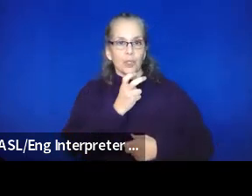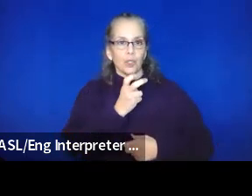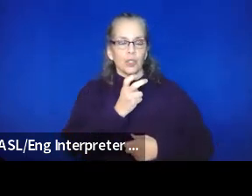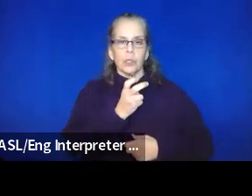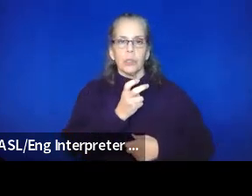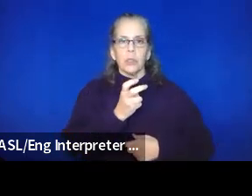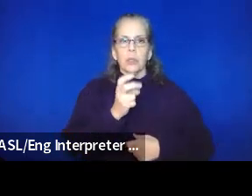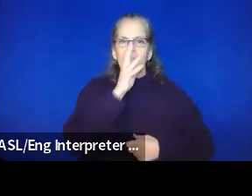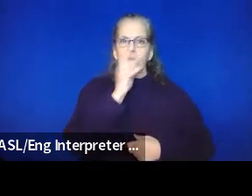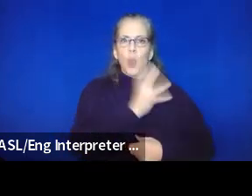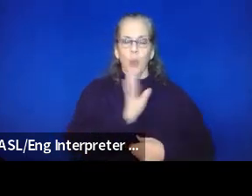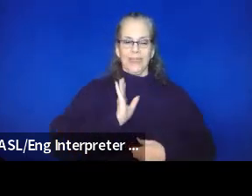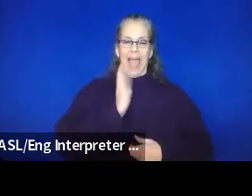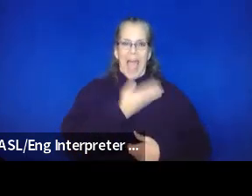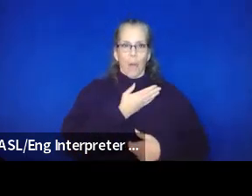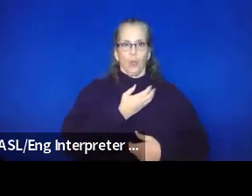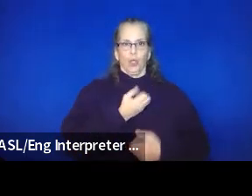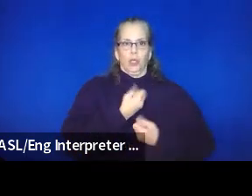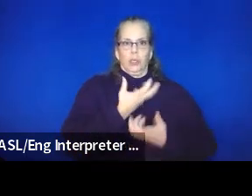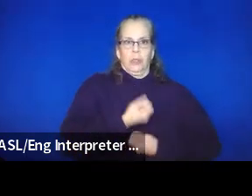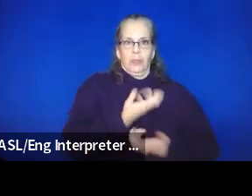affected by our other medical and mental health issues.